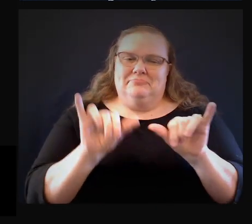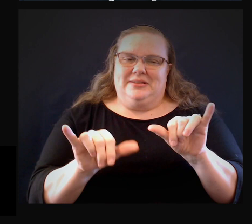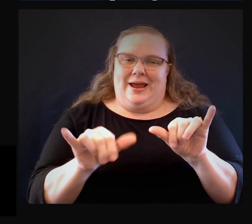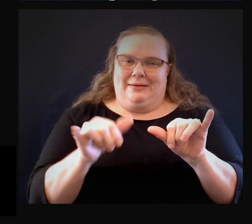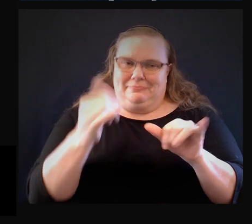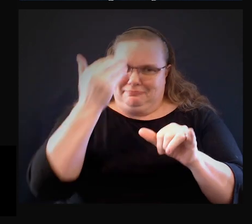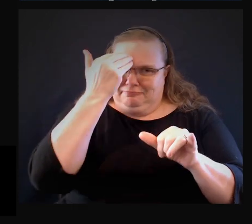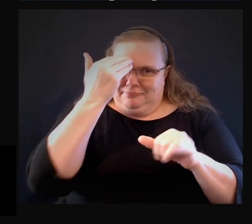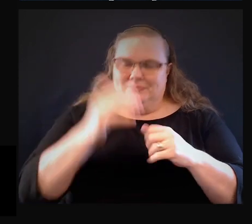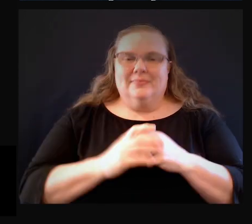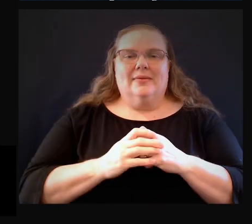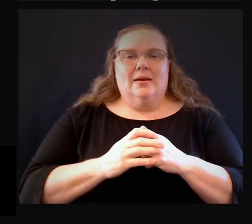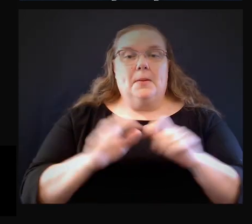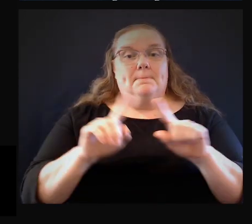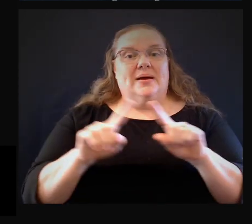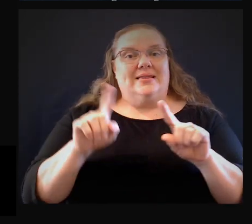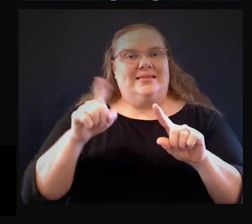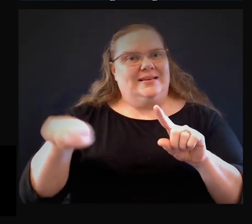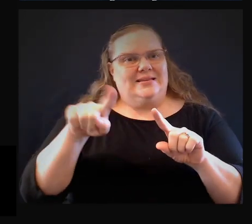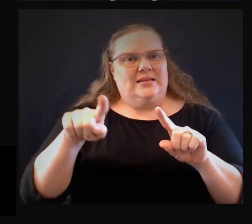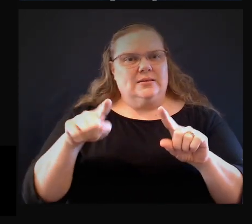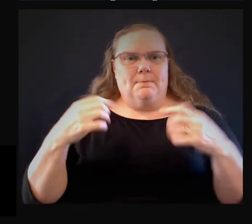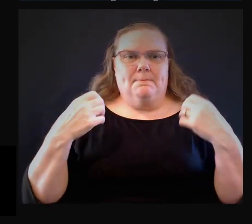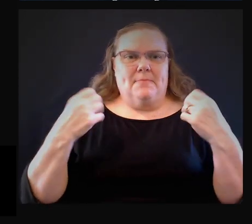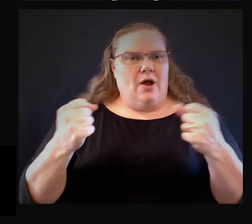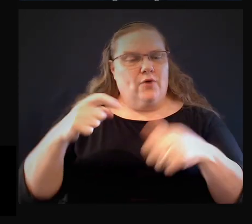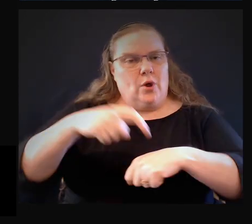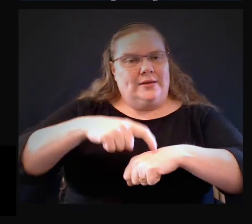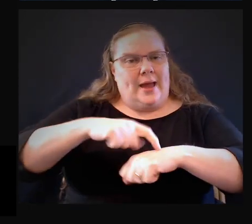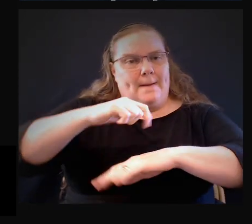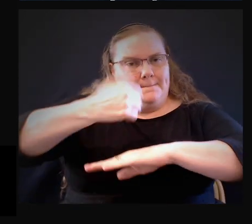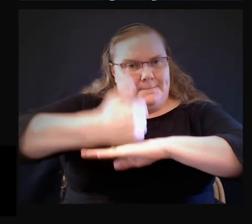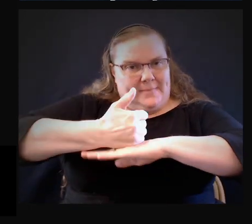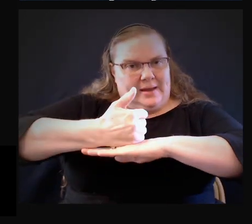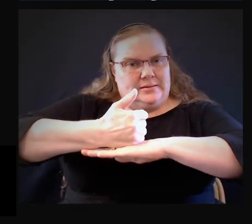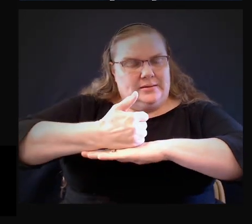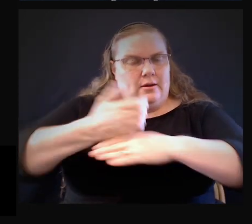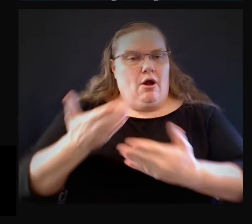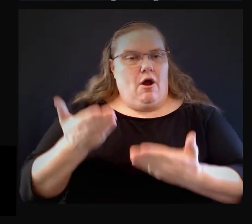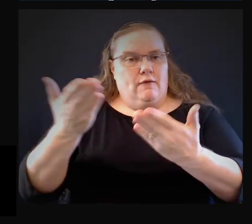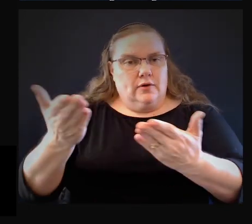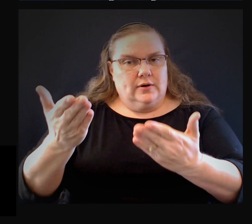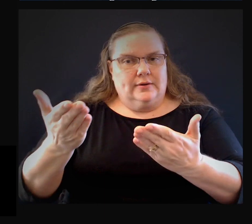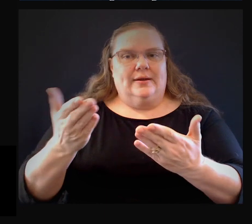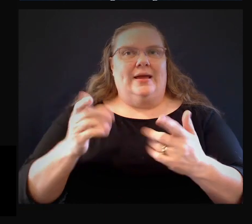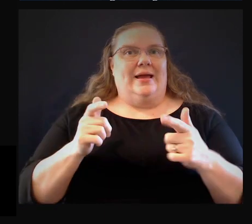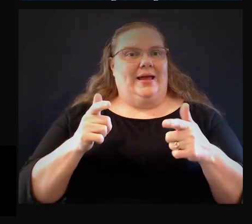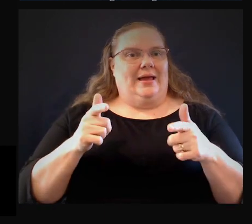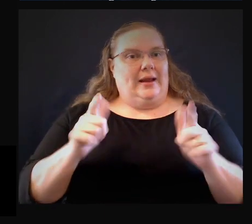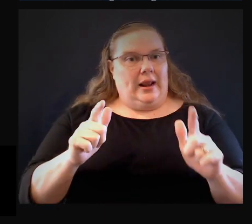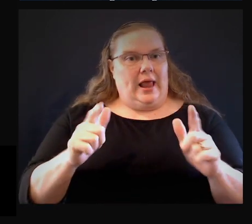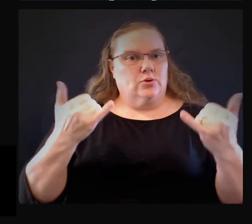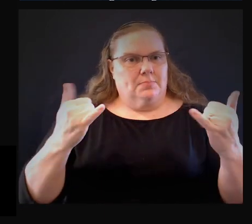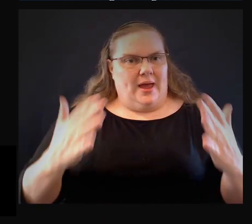Subscriptions are a powerful, time-based offering, which give players access to specific items or content during their duration of a subscription.